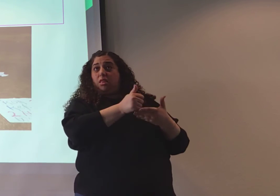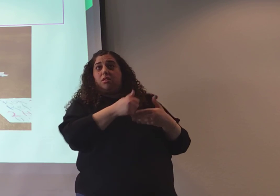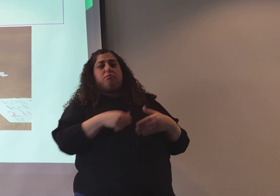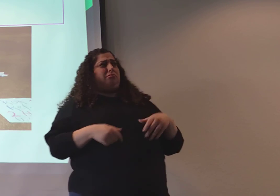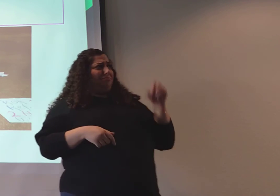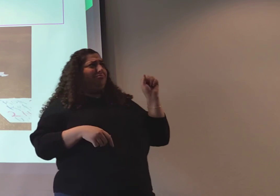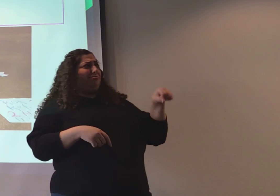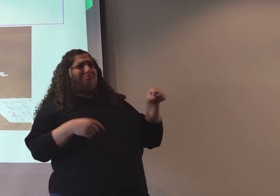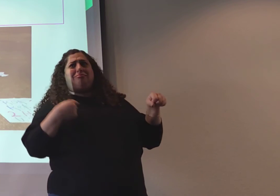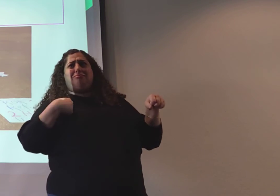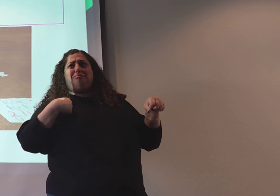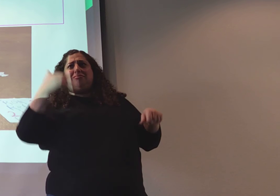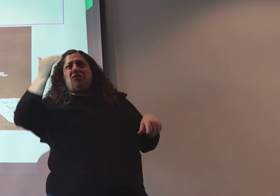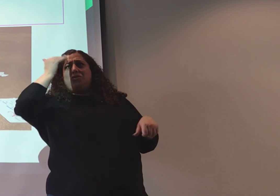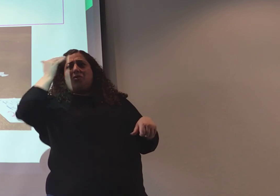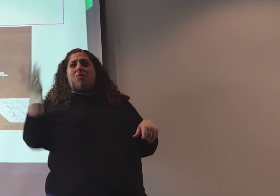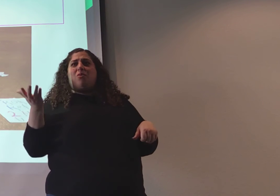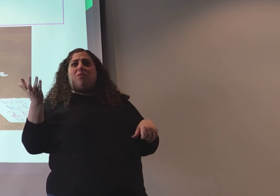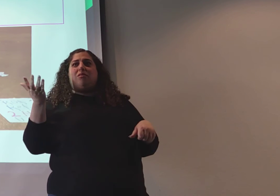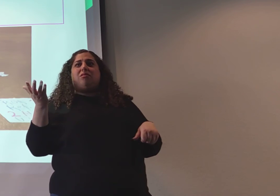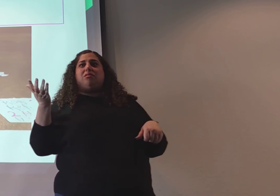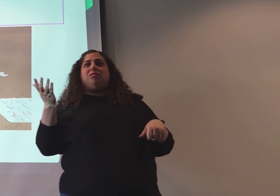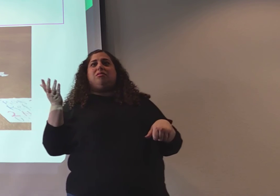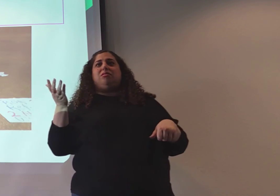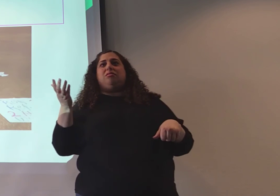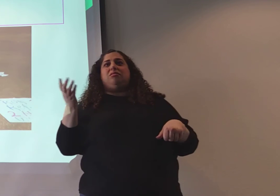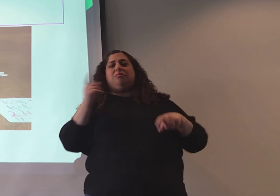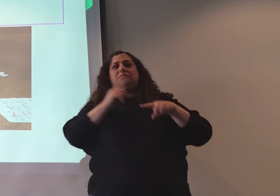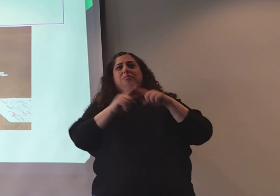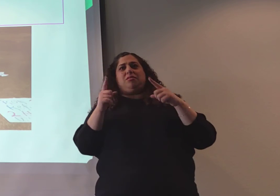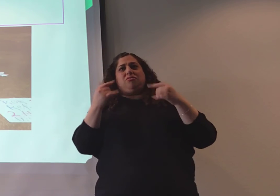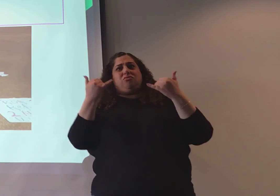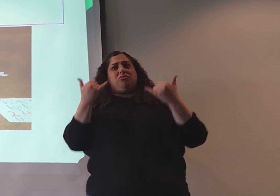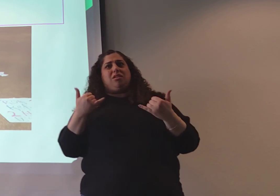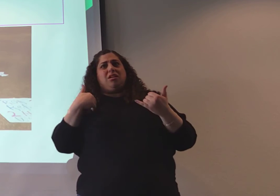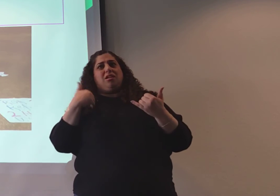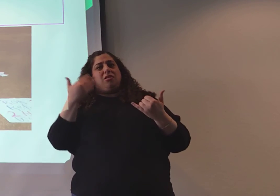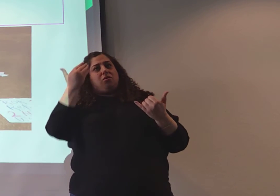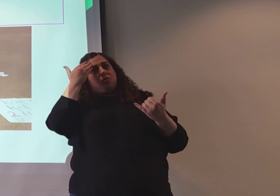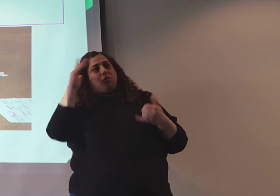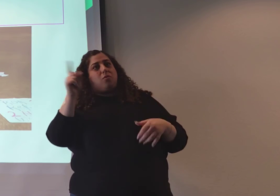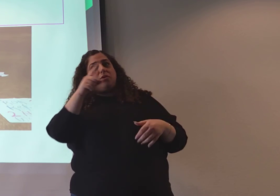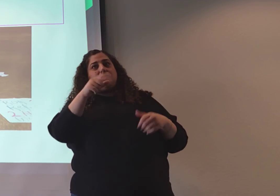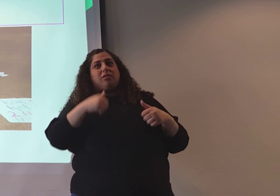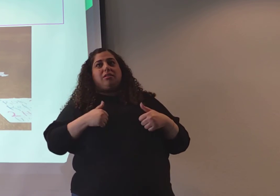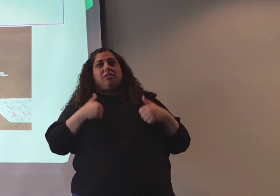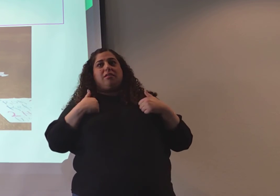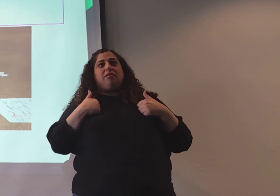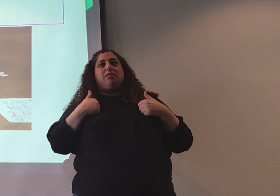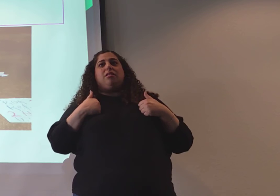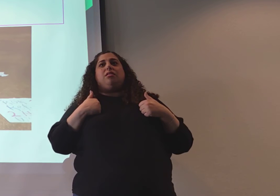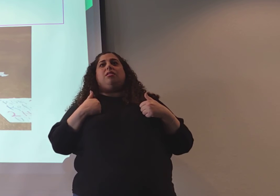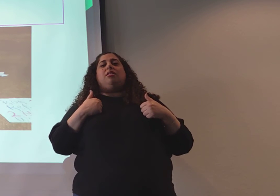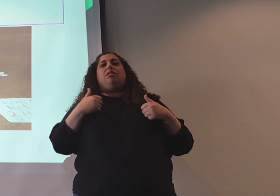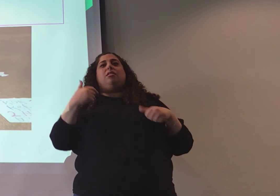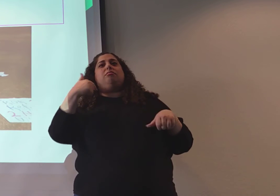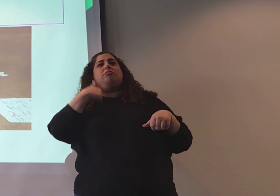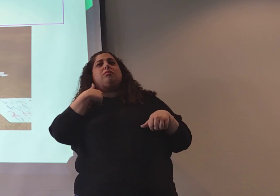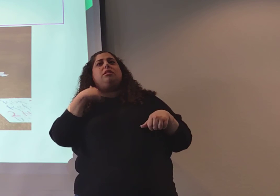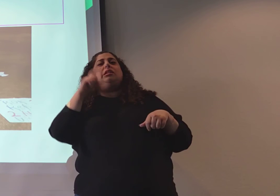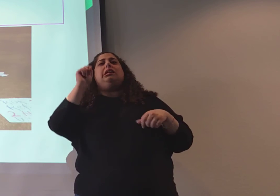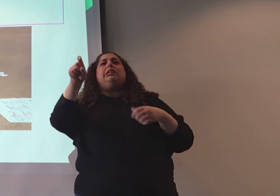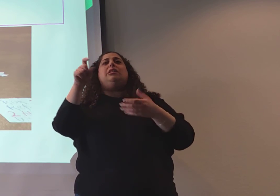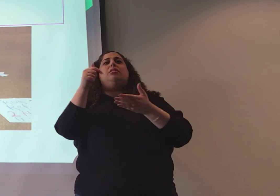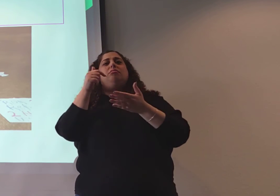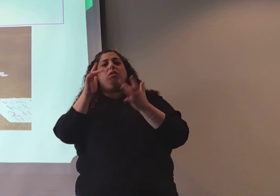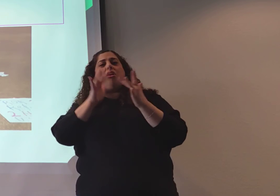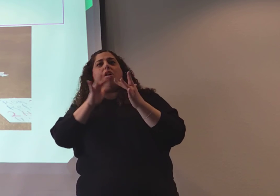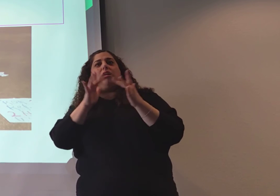But I don’t know [crosstalk] The assembly member...